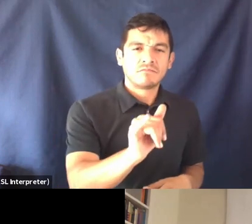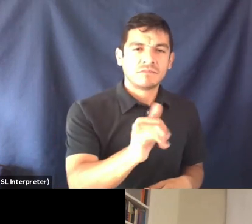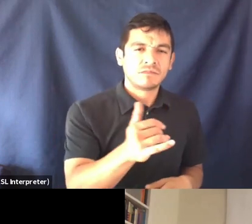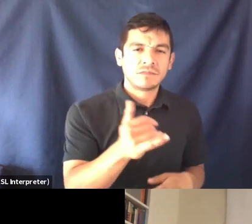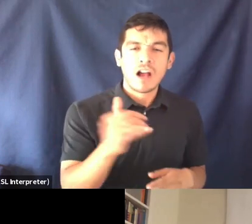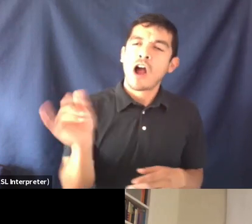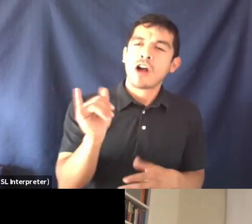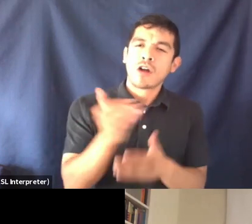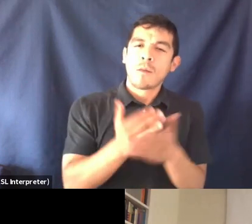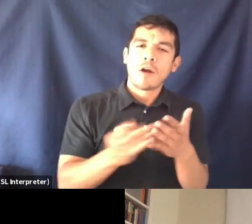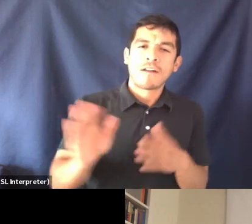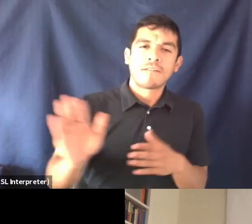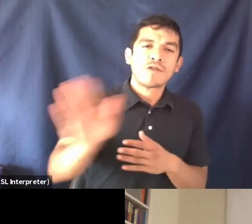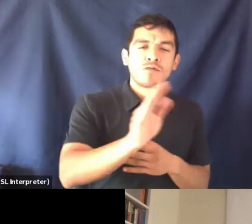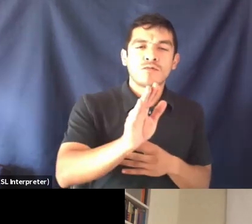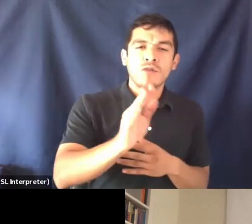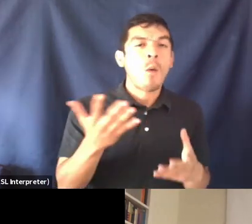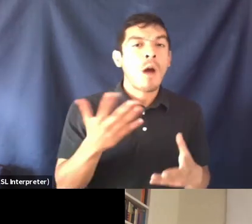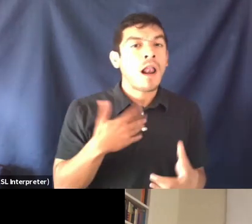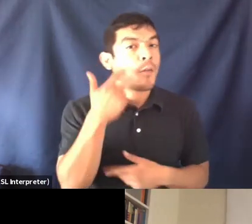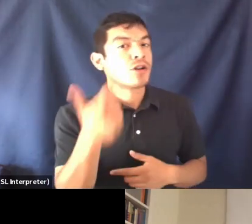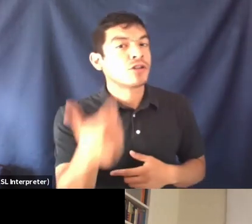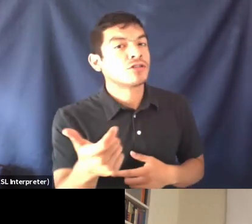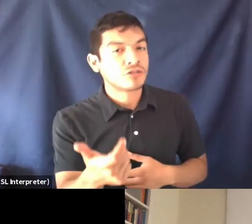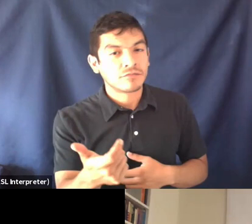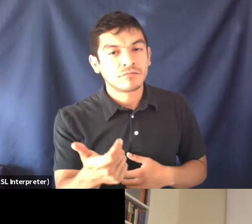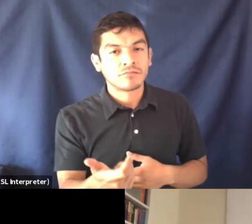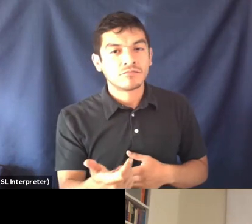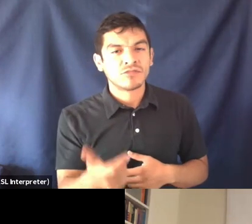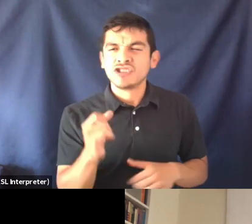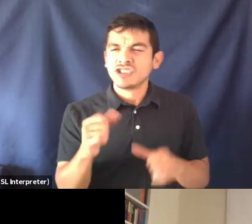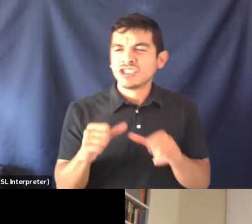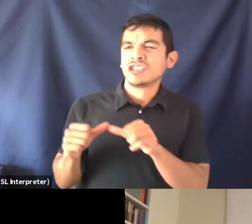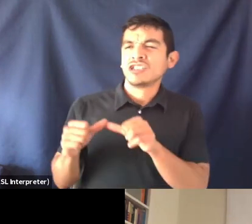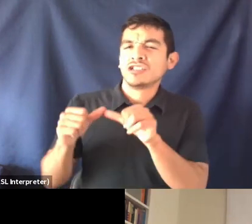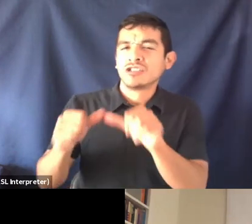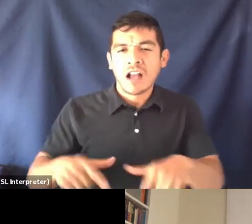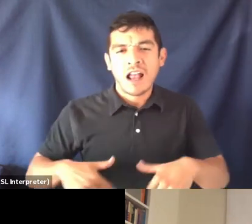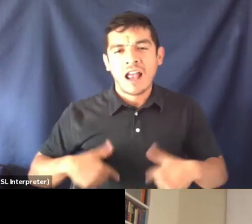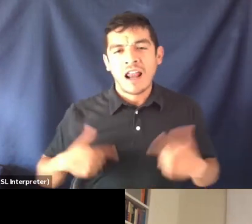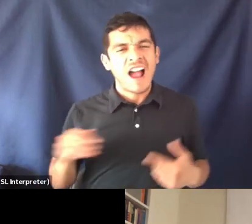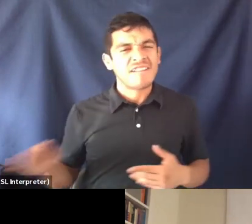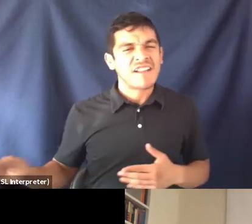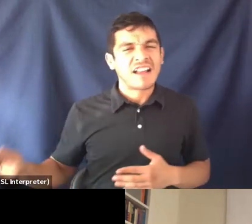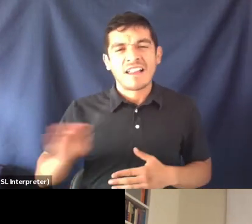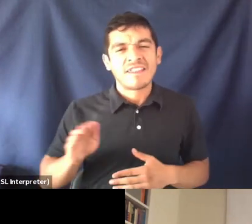of your of what we're watching, you know, just continuing on in the resilience of animals.